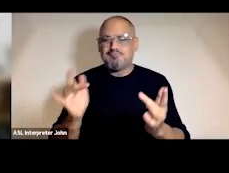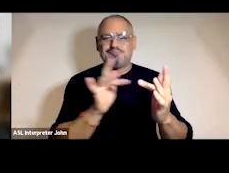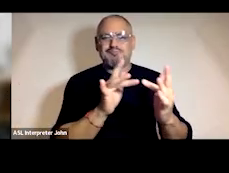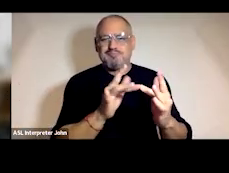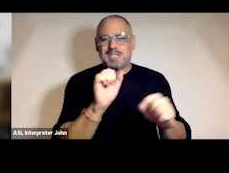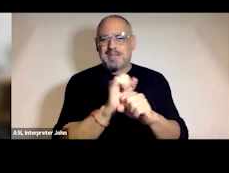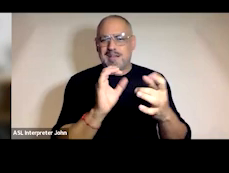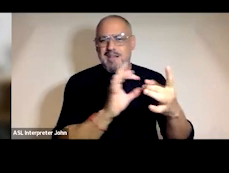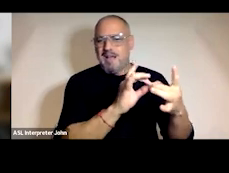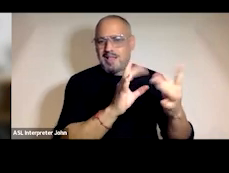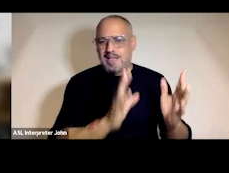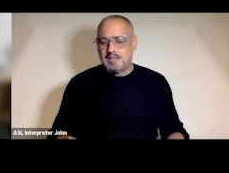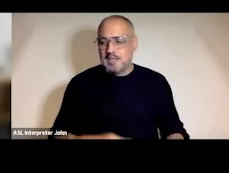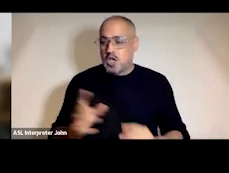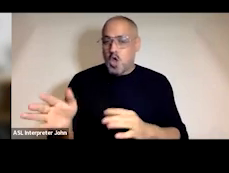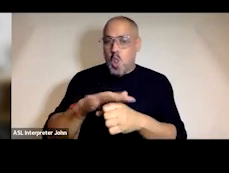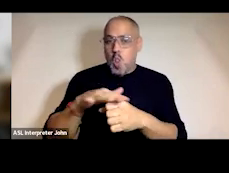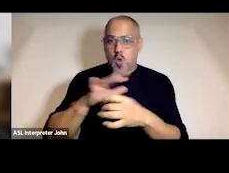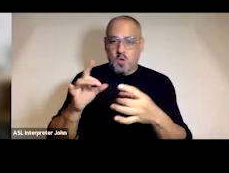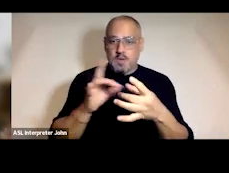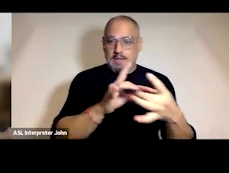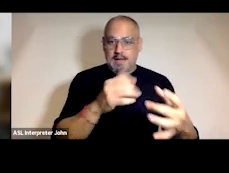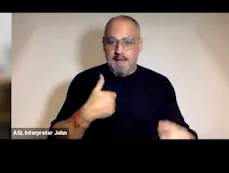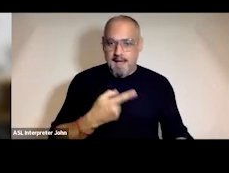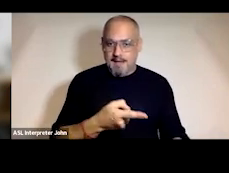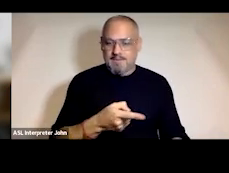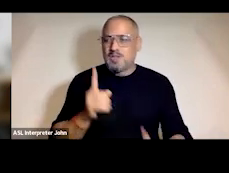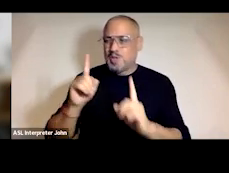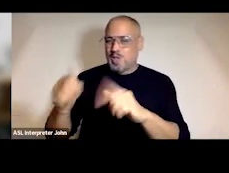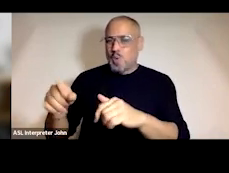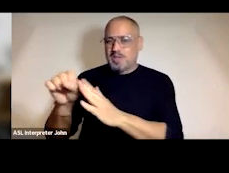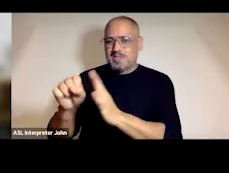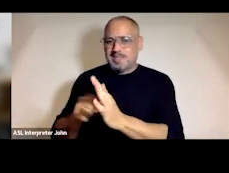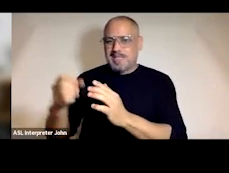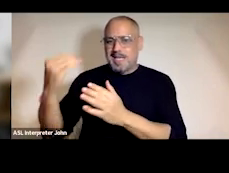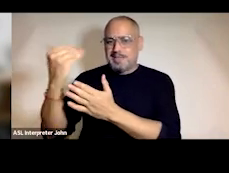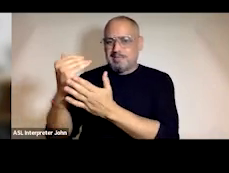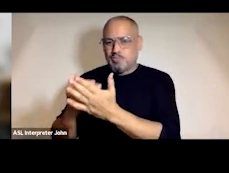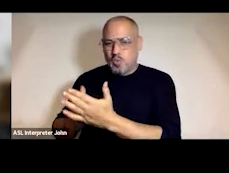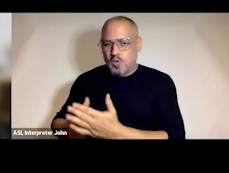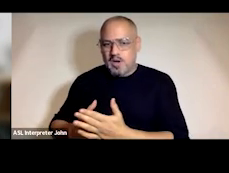If you have a local lead, like I said earlier, you can go to the state directory on the SOAR Works website